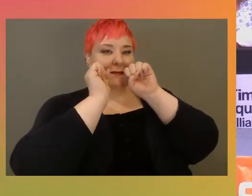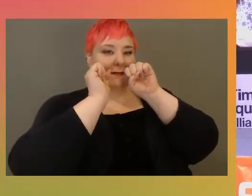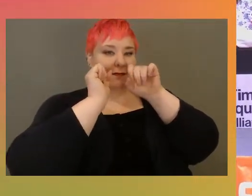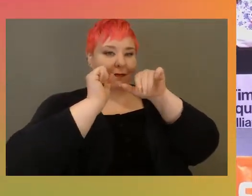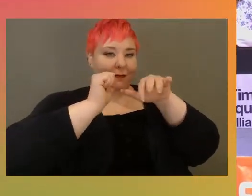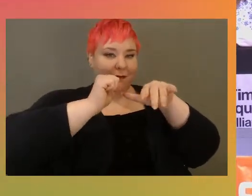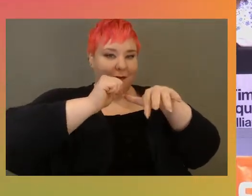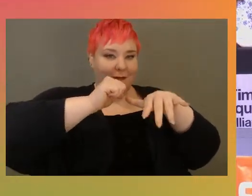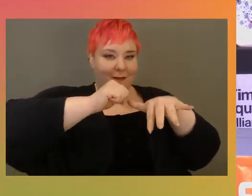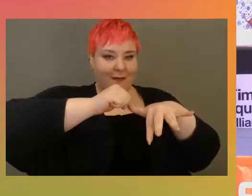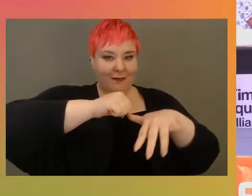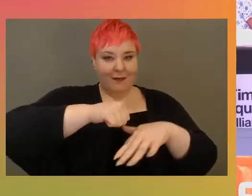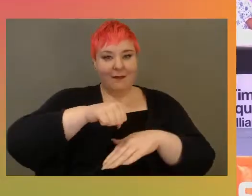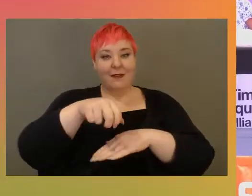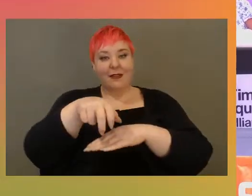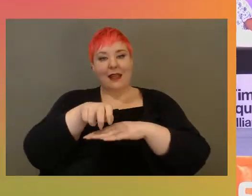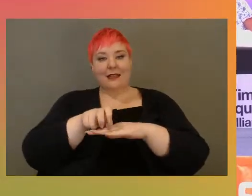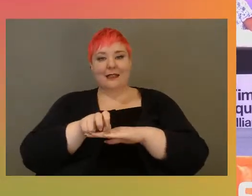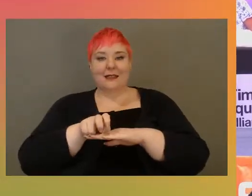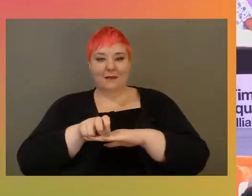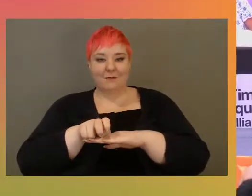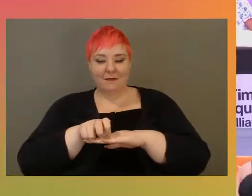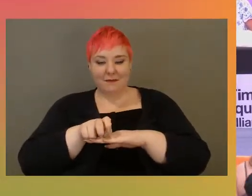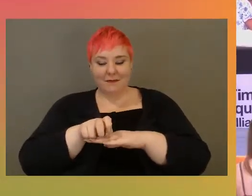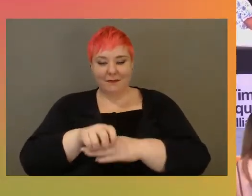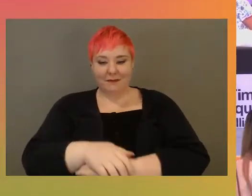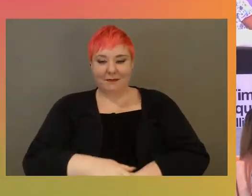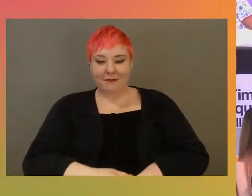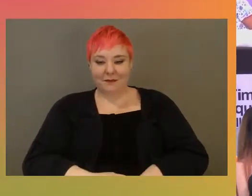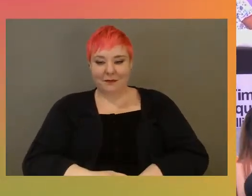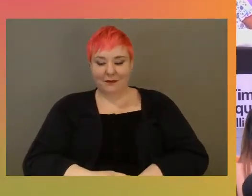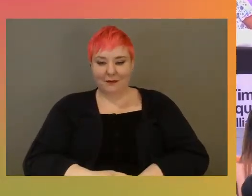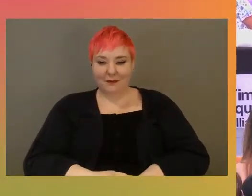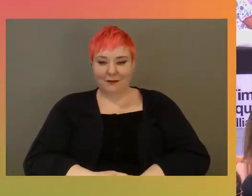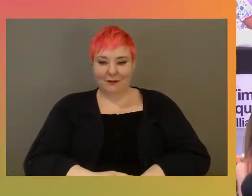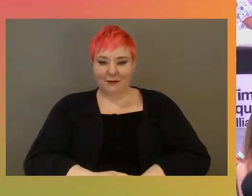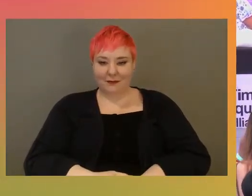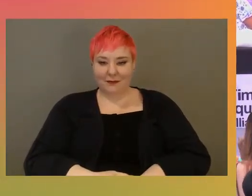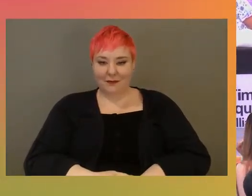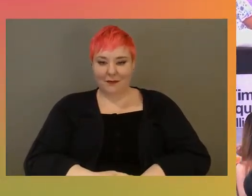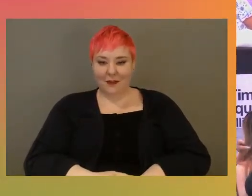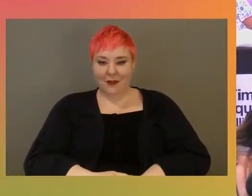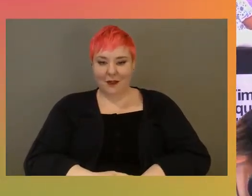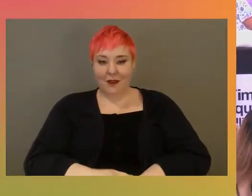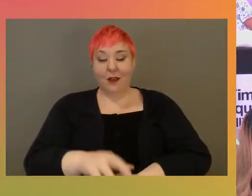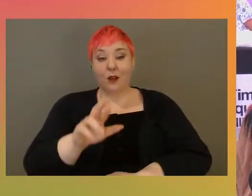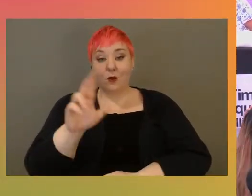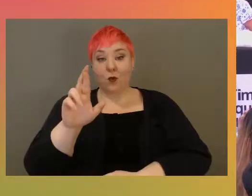ONE MORE TIME, INHALE INTO THE